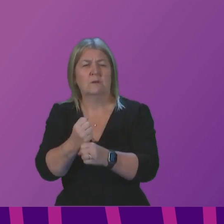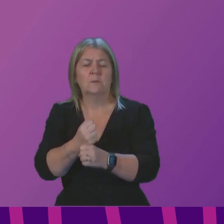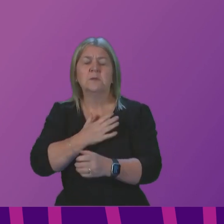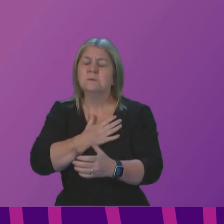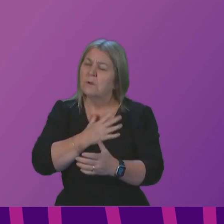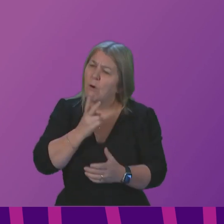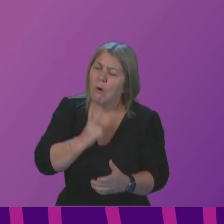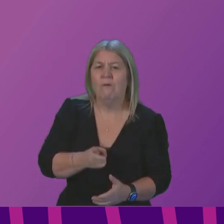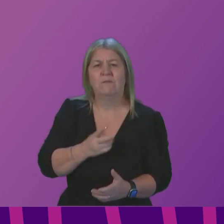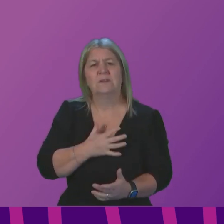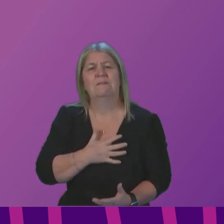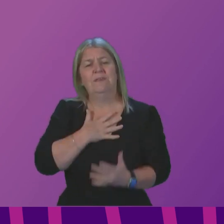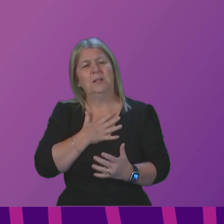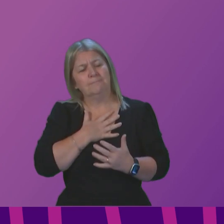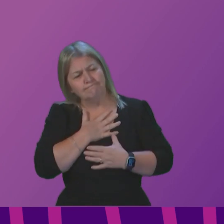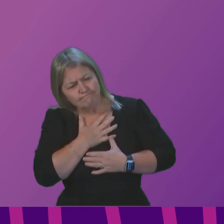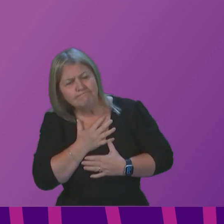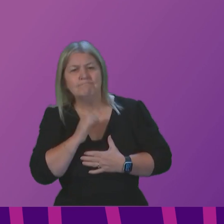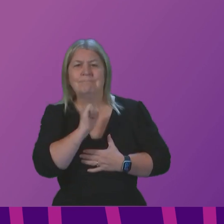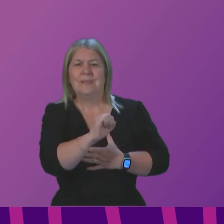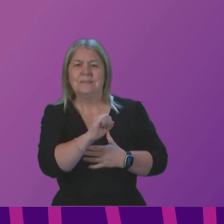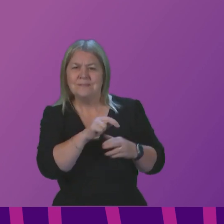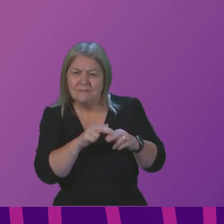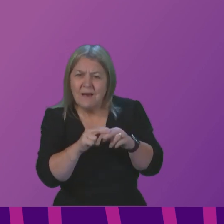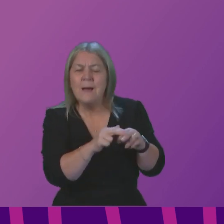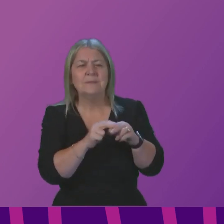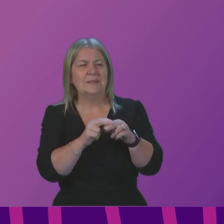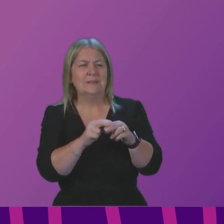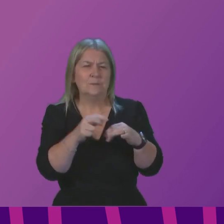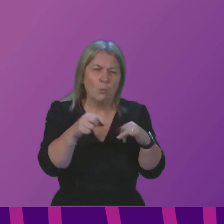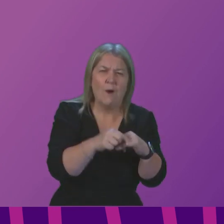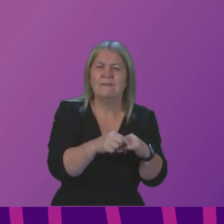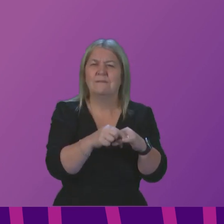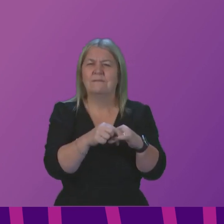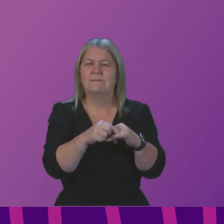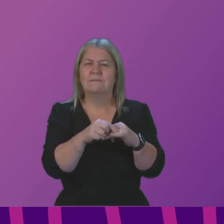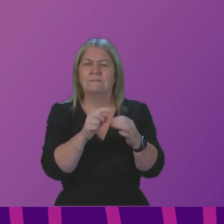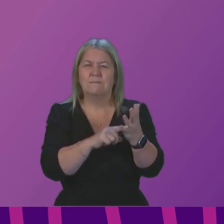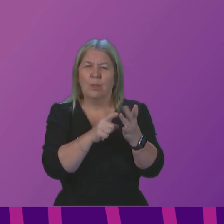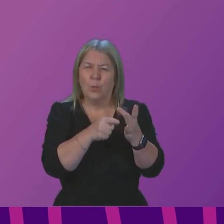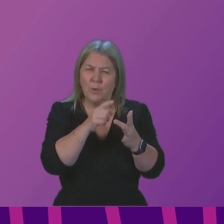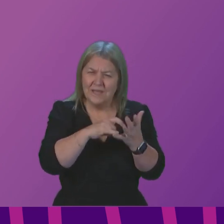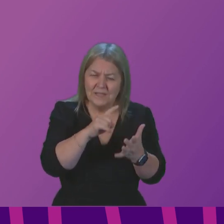ones and, in particular, his wife, Louise, and his children.